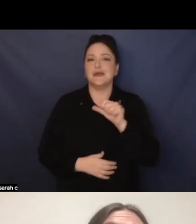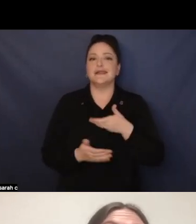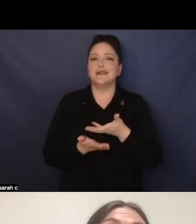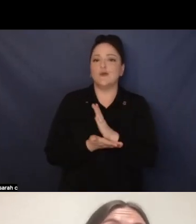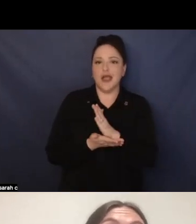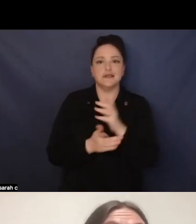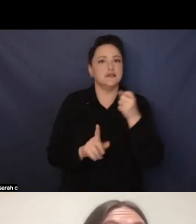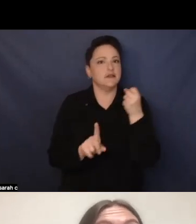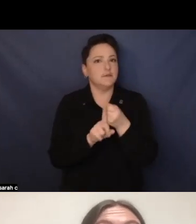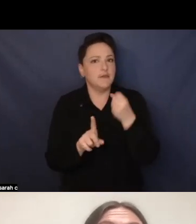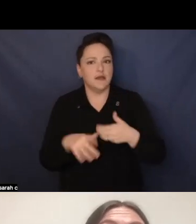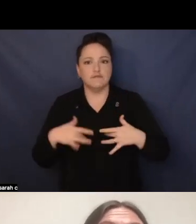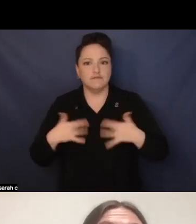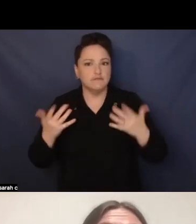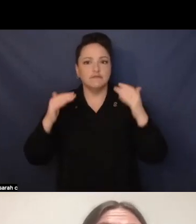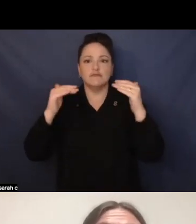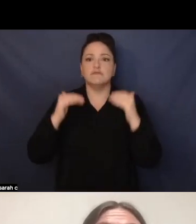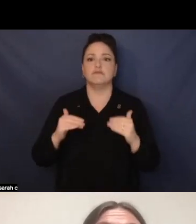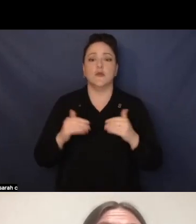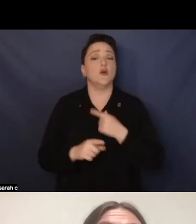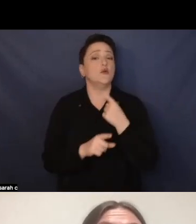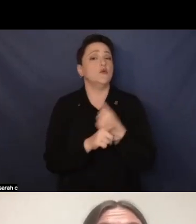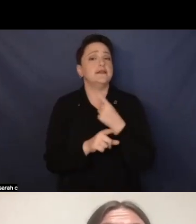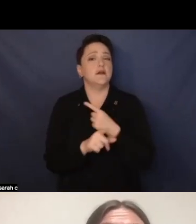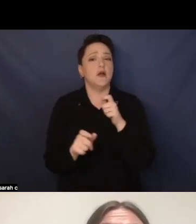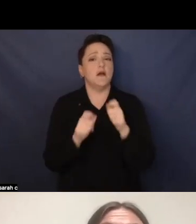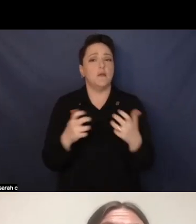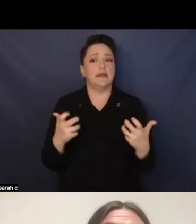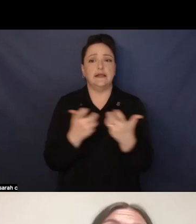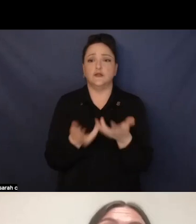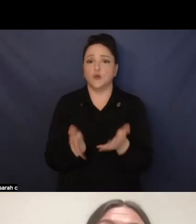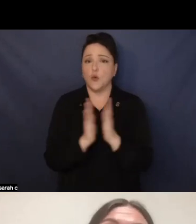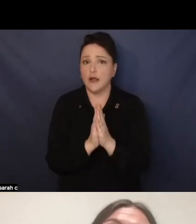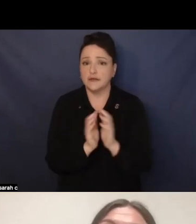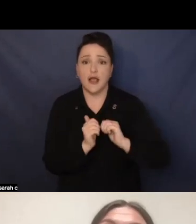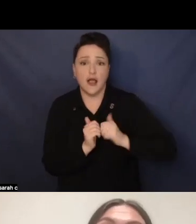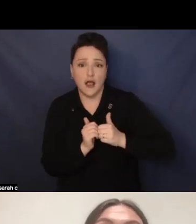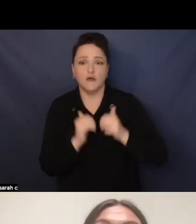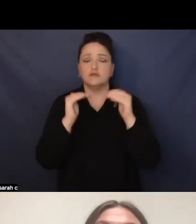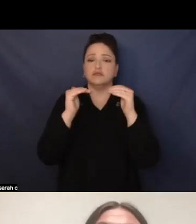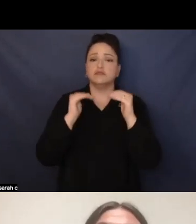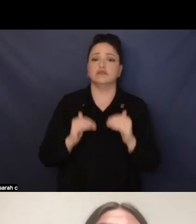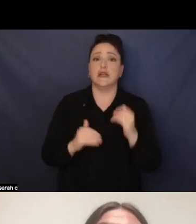and how to make a reasonable accommodation and sample language around those accommodations. We